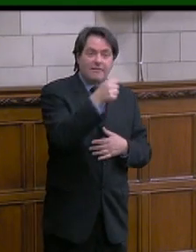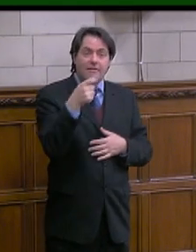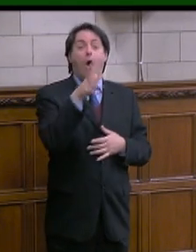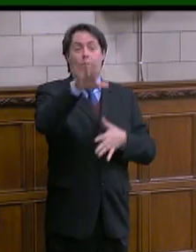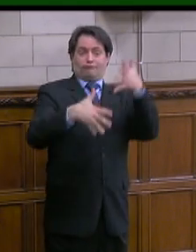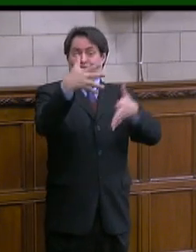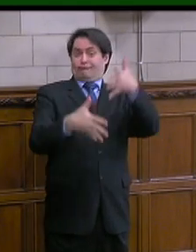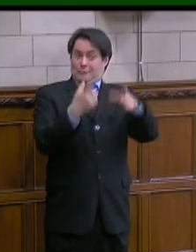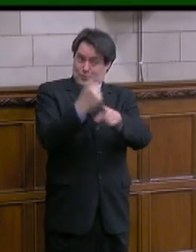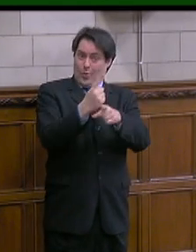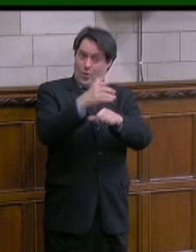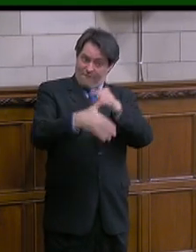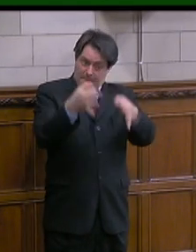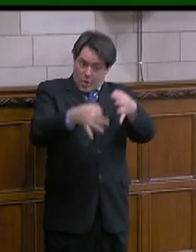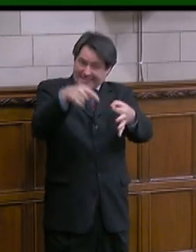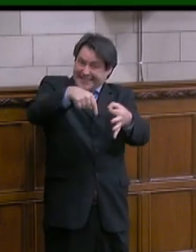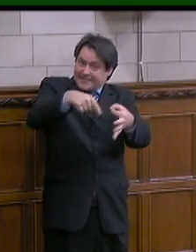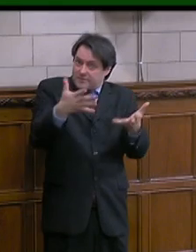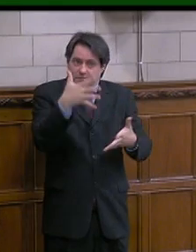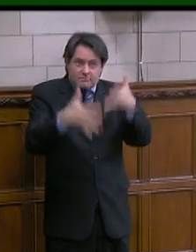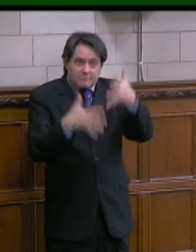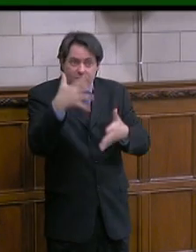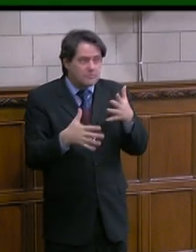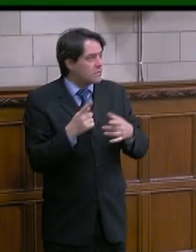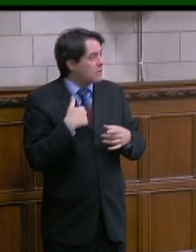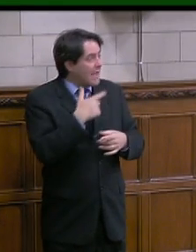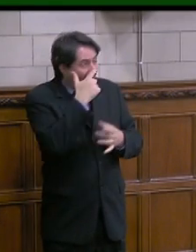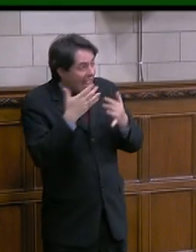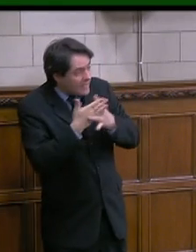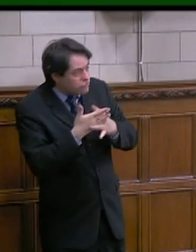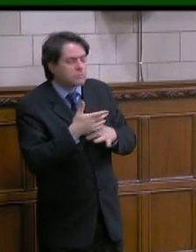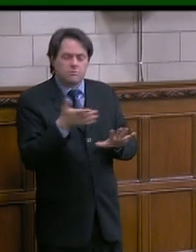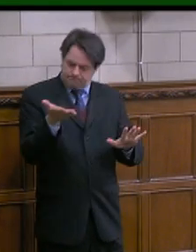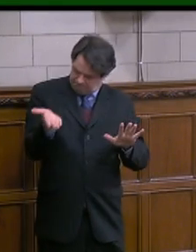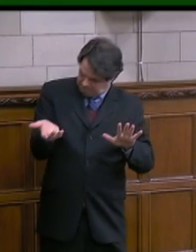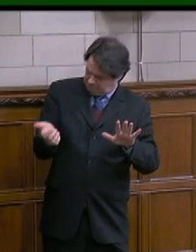politics when I am out door knocking, which is good, too. Laura Smith: I hold my hands up and say that, although